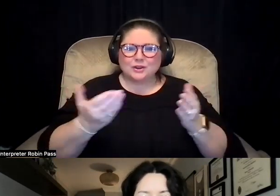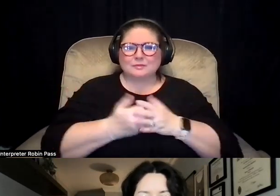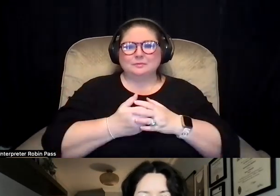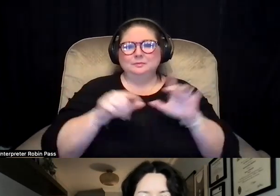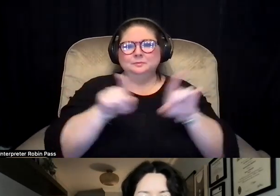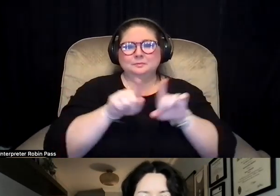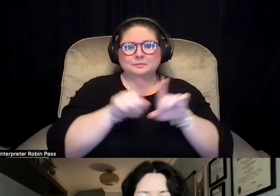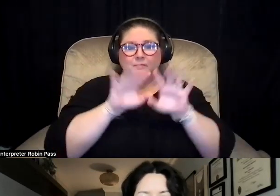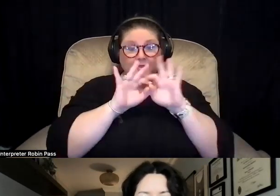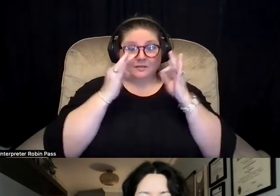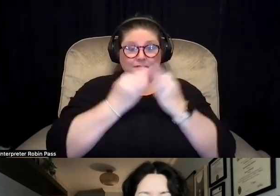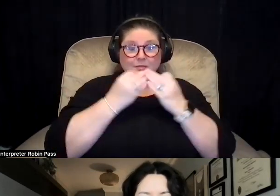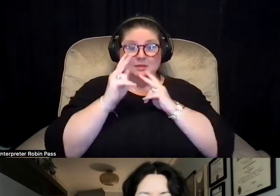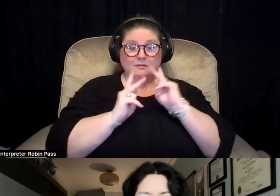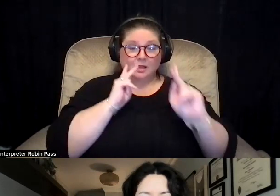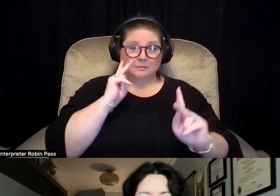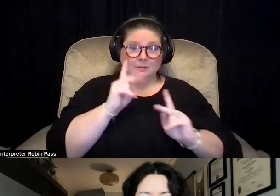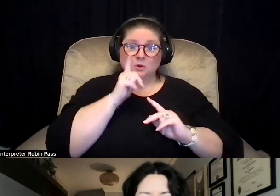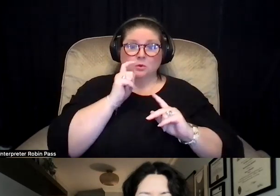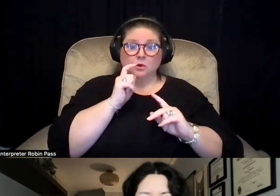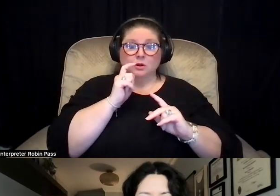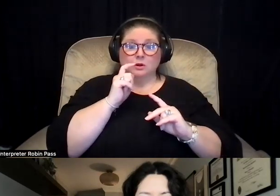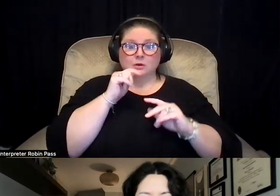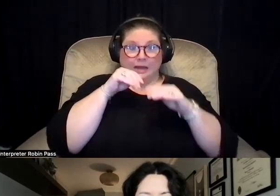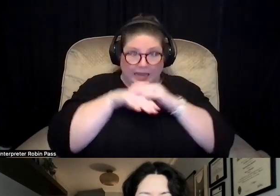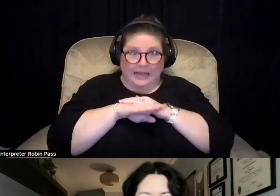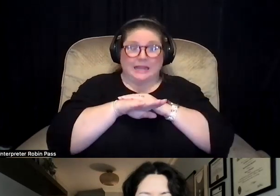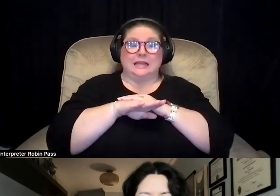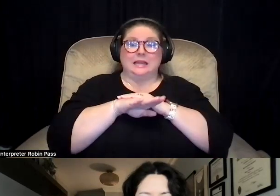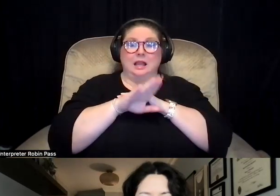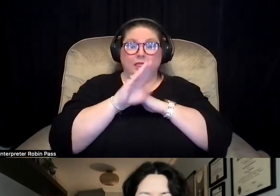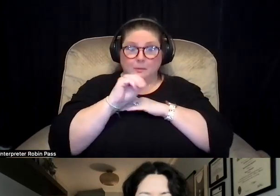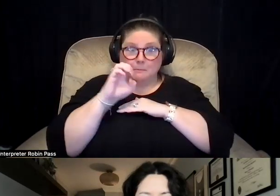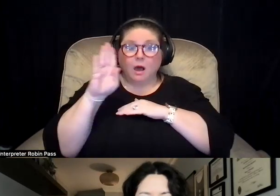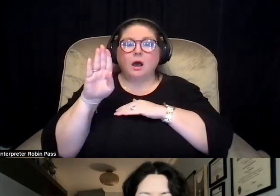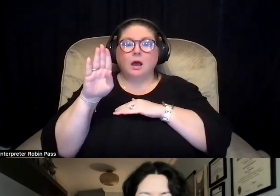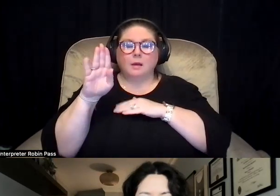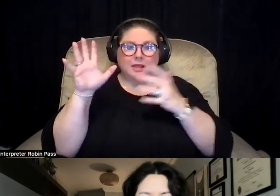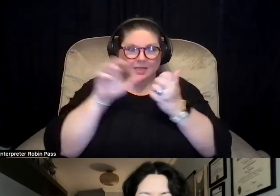families of people who were in the mob and the angry mob that destroyed greenwood their families